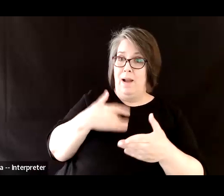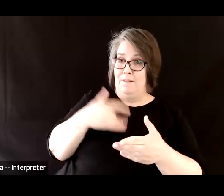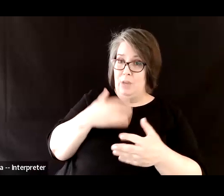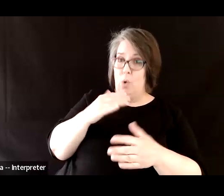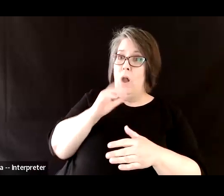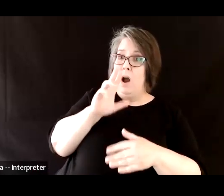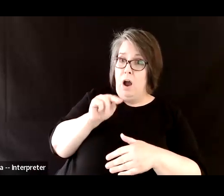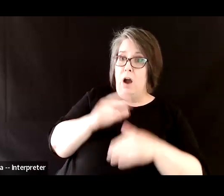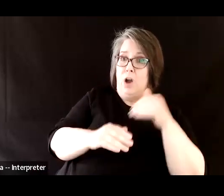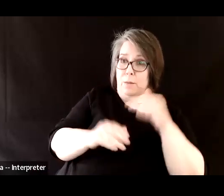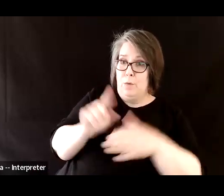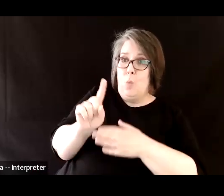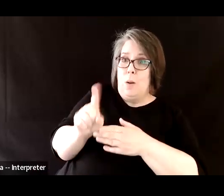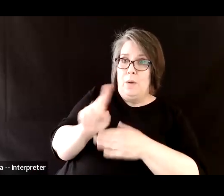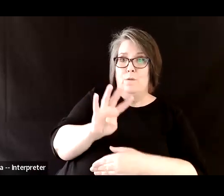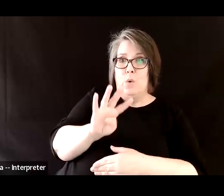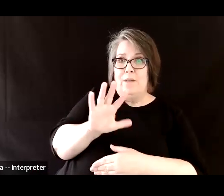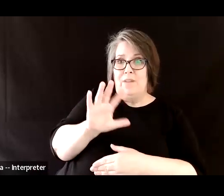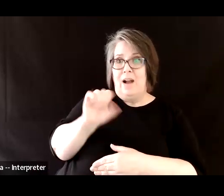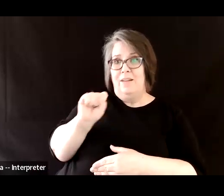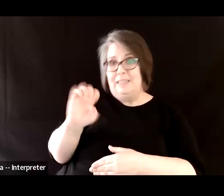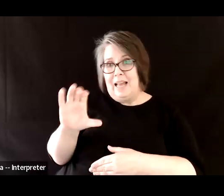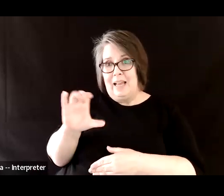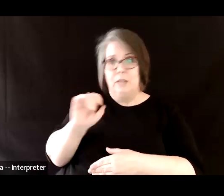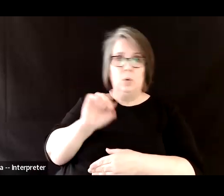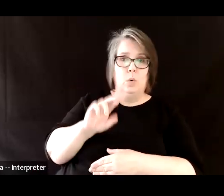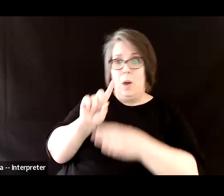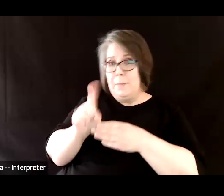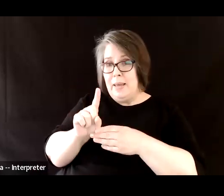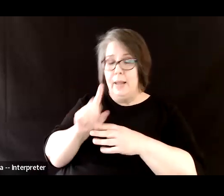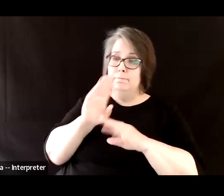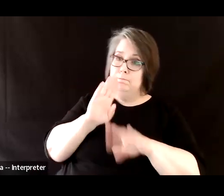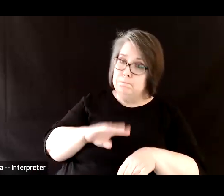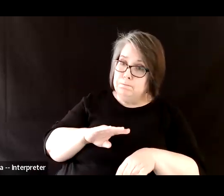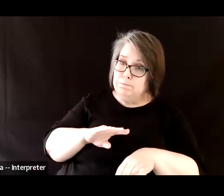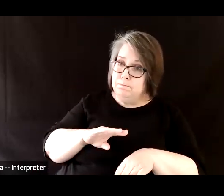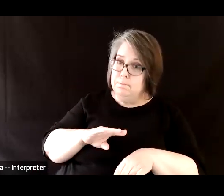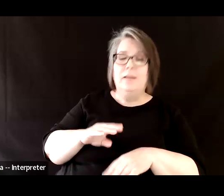seconds to a minute while you're waiting for that. But your audience will appreciate it after the fact.